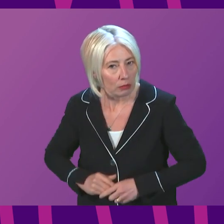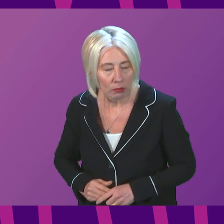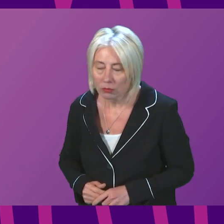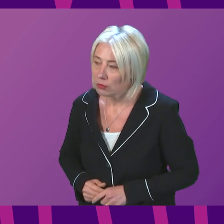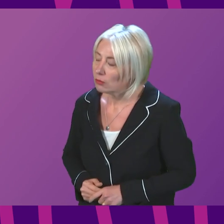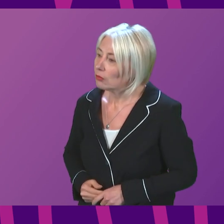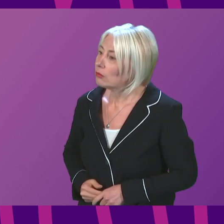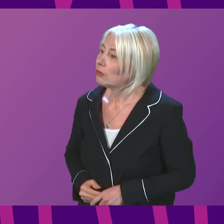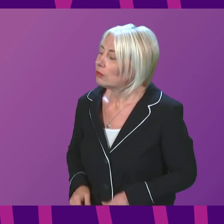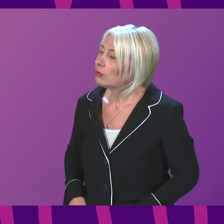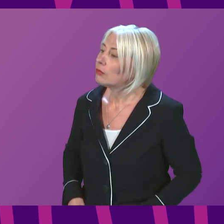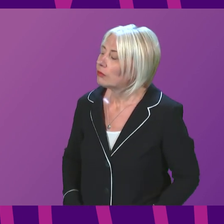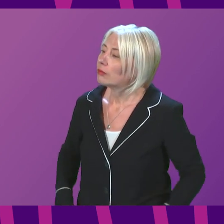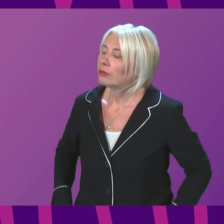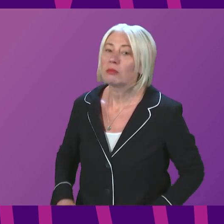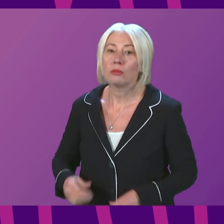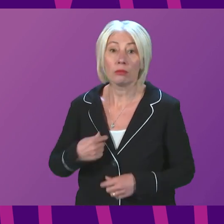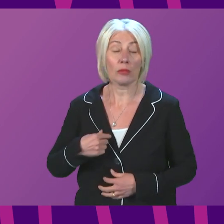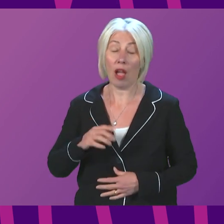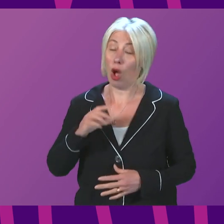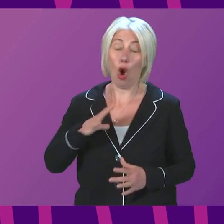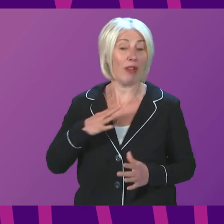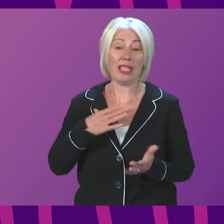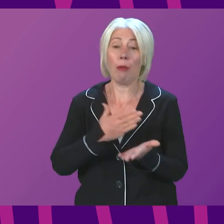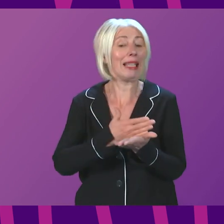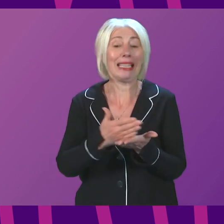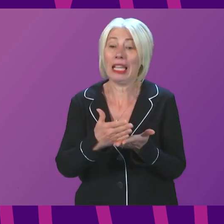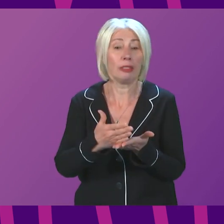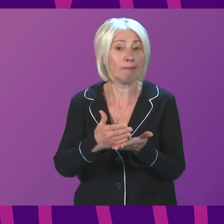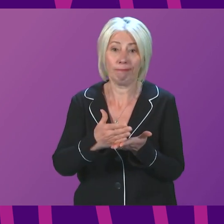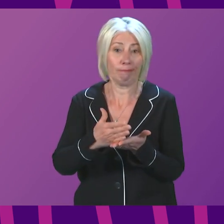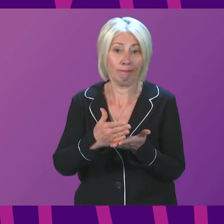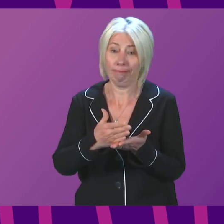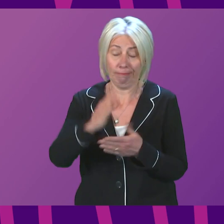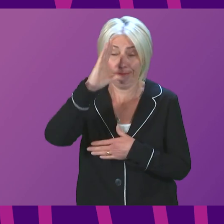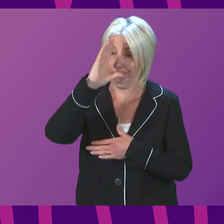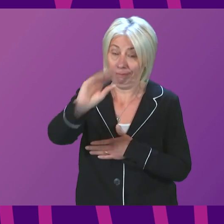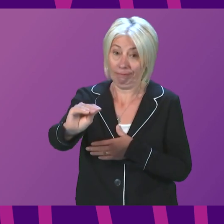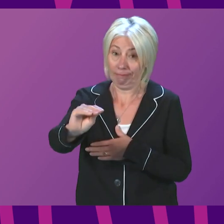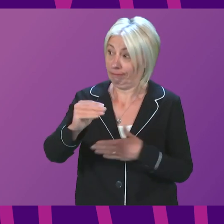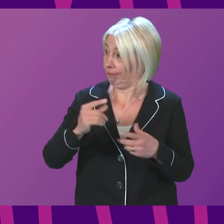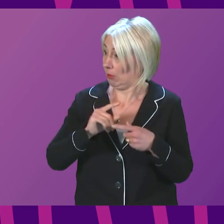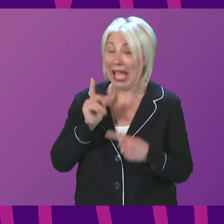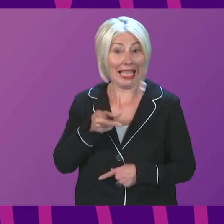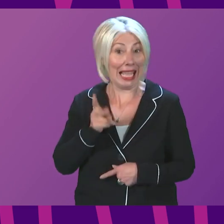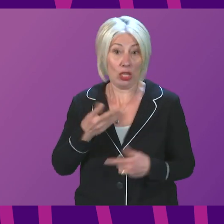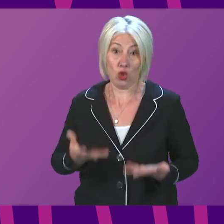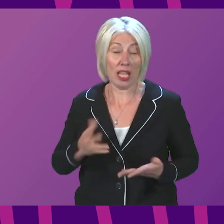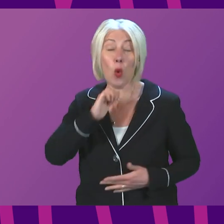I have already been clear about that issue and I am certainly very willing to be so again today.